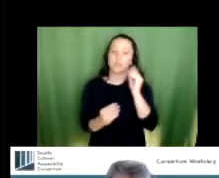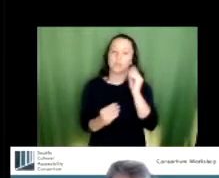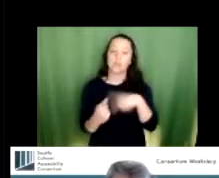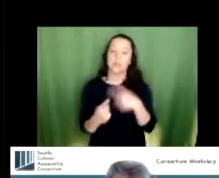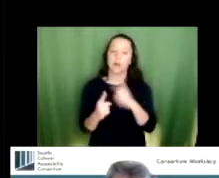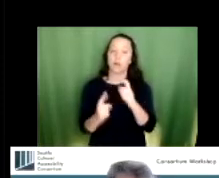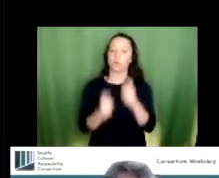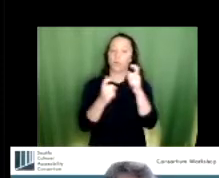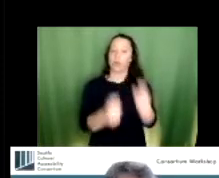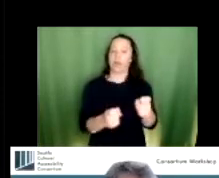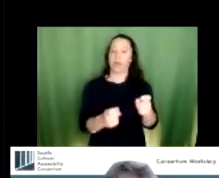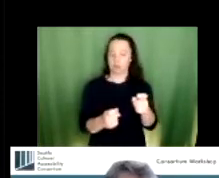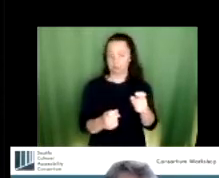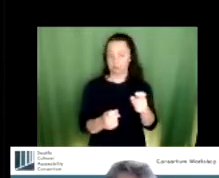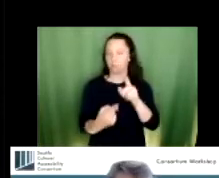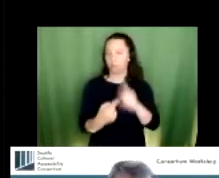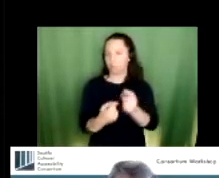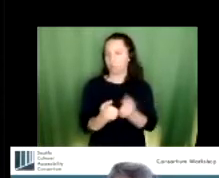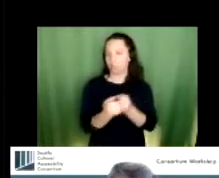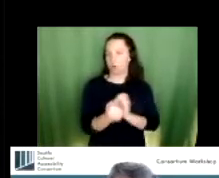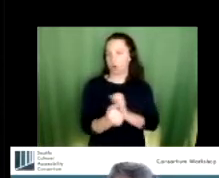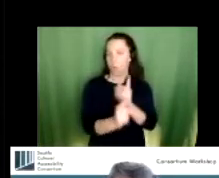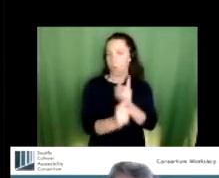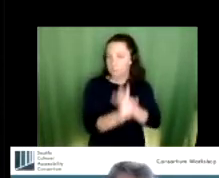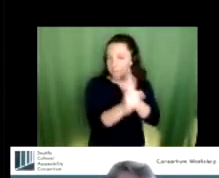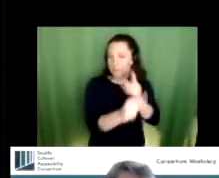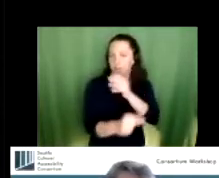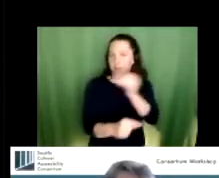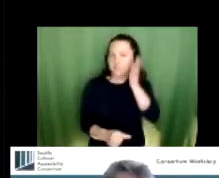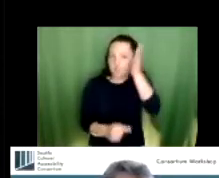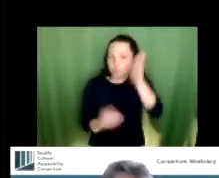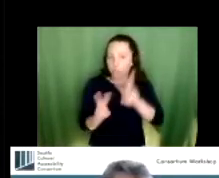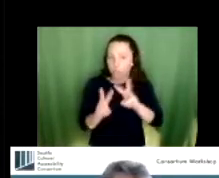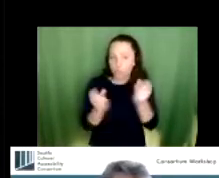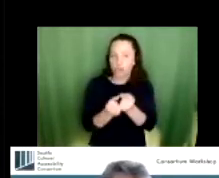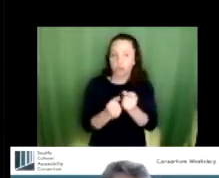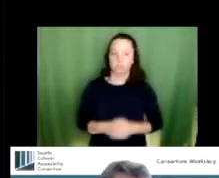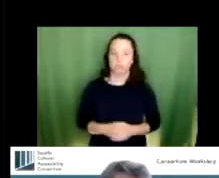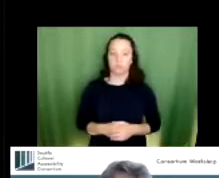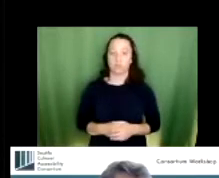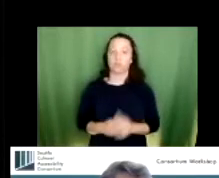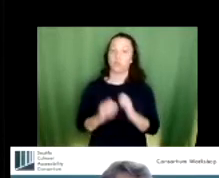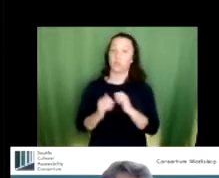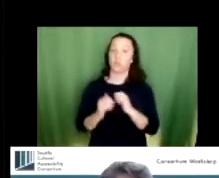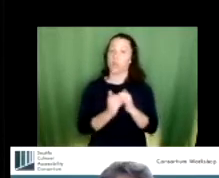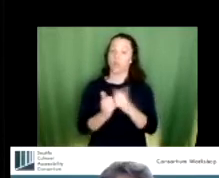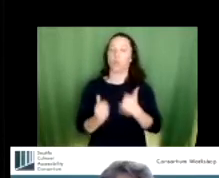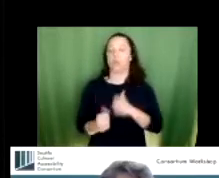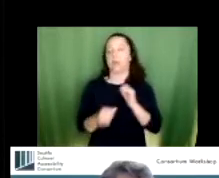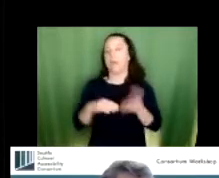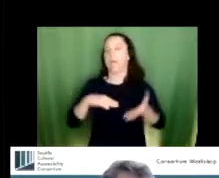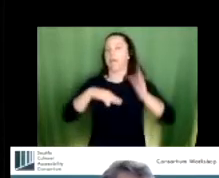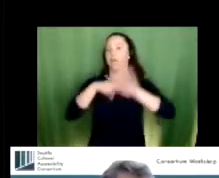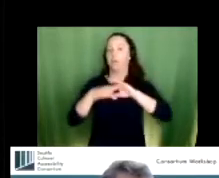our mission and future workshops. Together we can increase accessibility so please Donate at